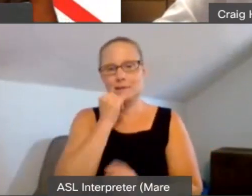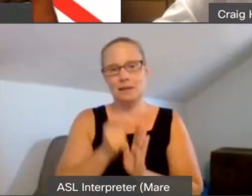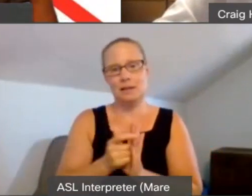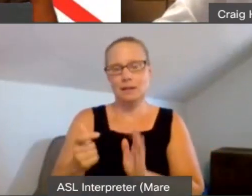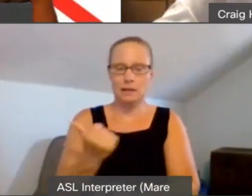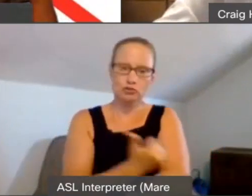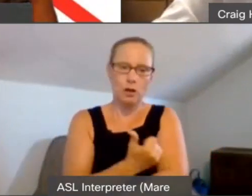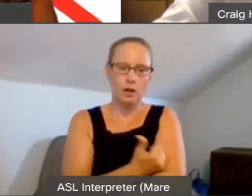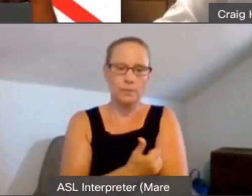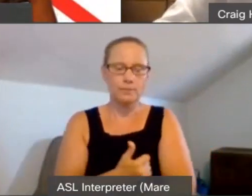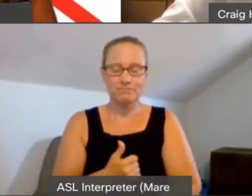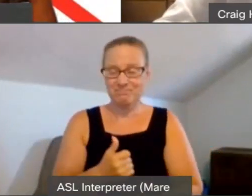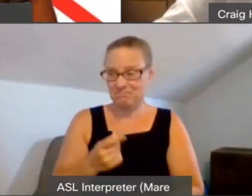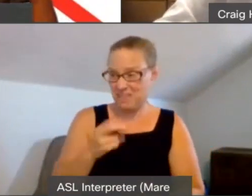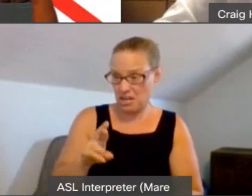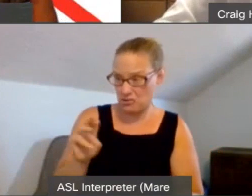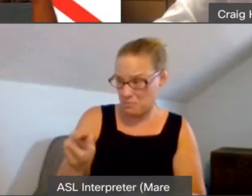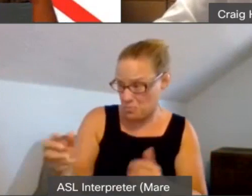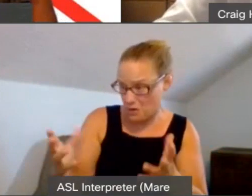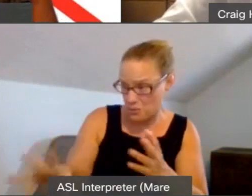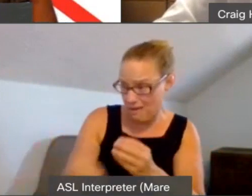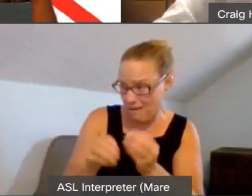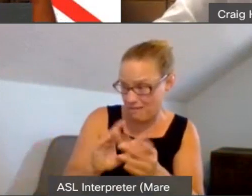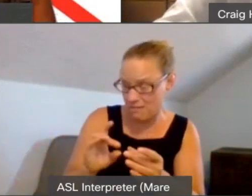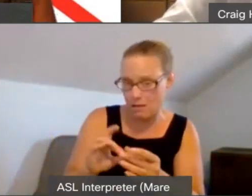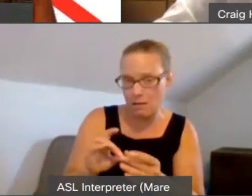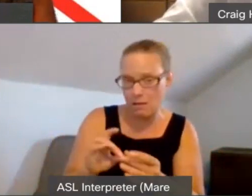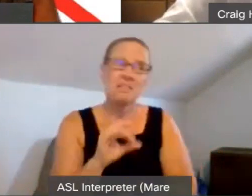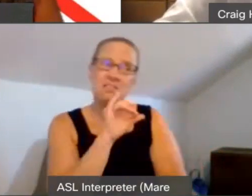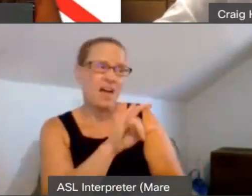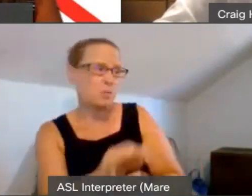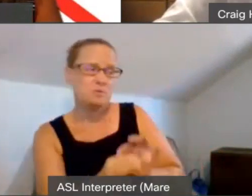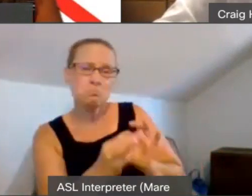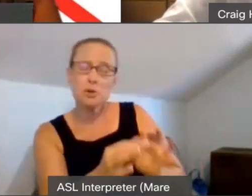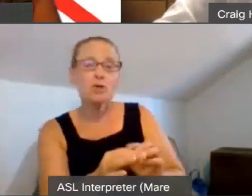That was extremely well done. So the basic tenet in behavior modification